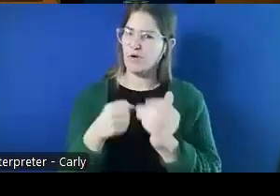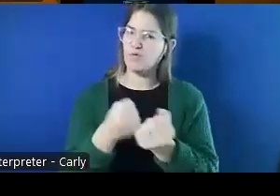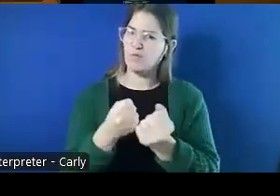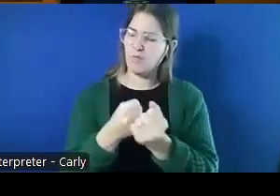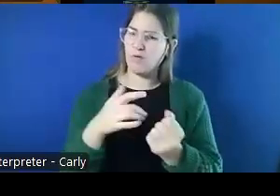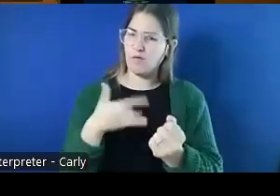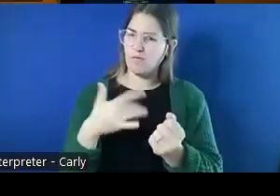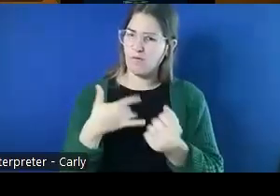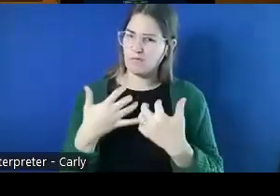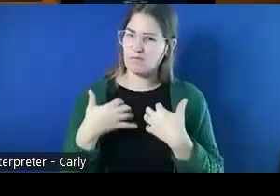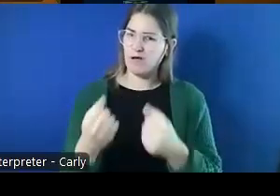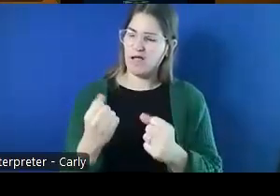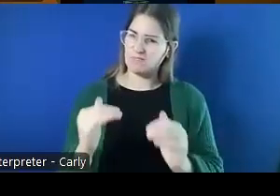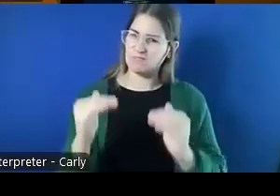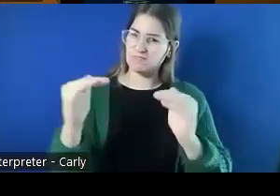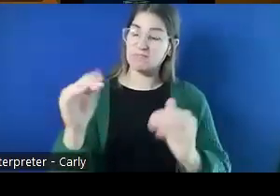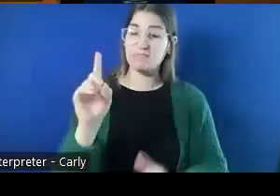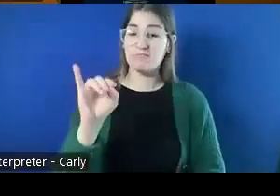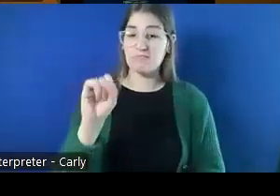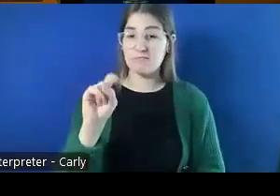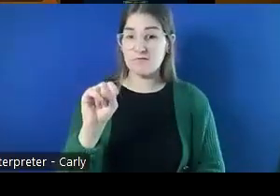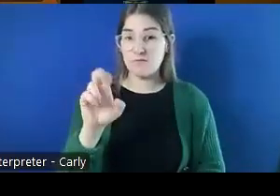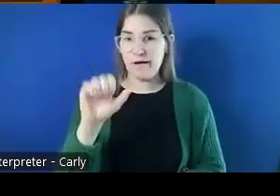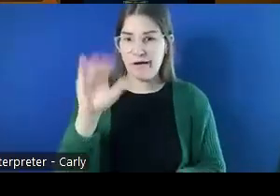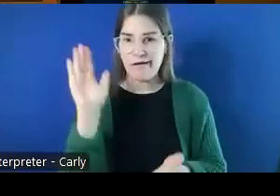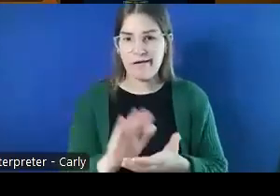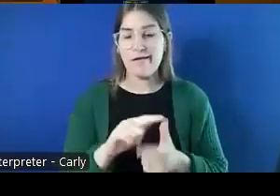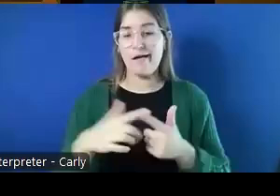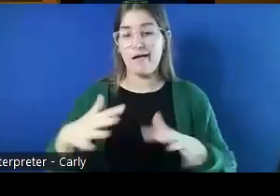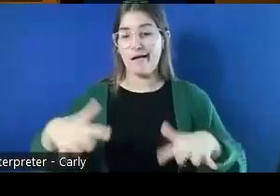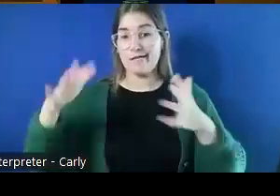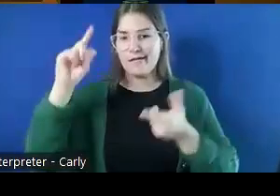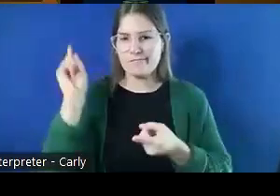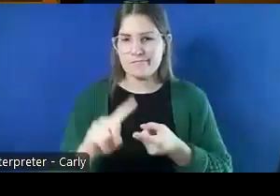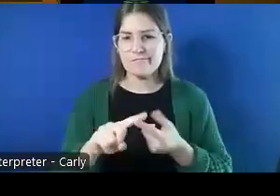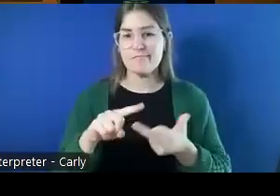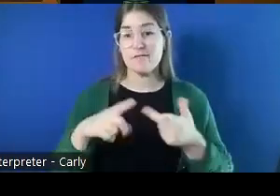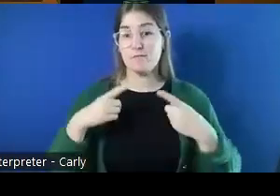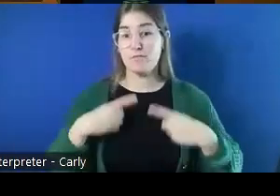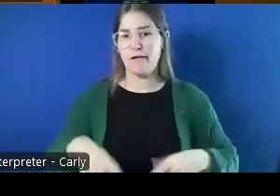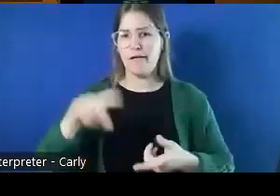outcomes like distress anxiety depression and both both um older adults who are just living